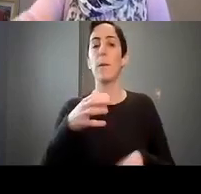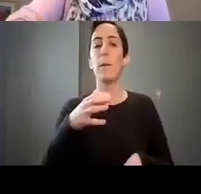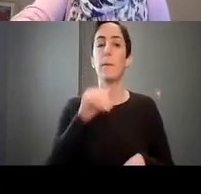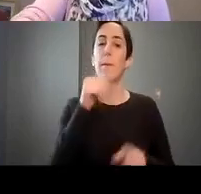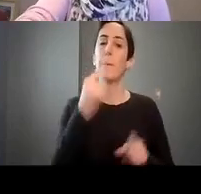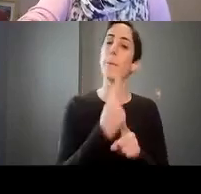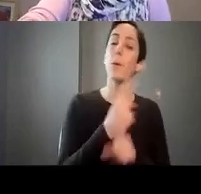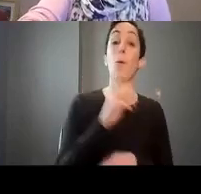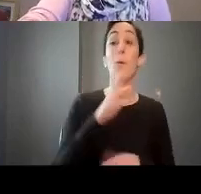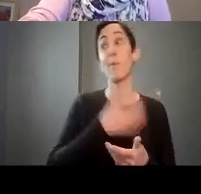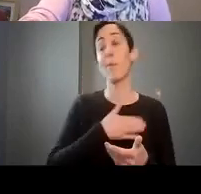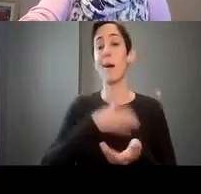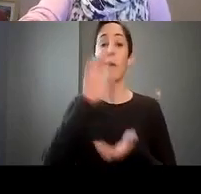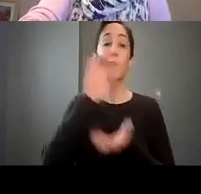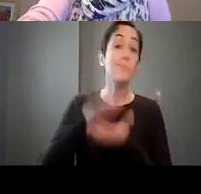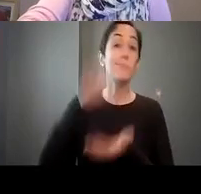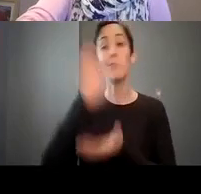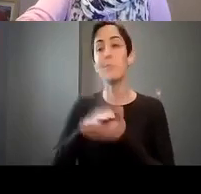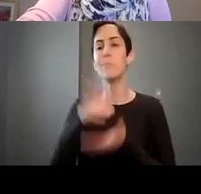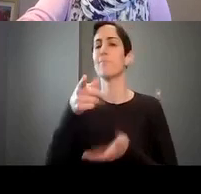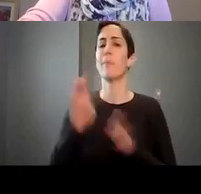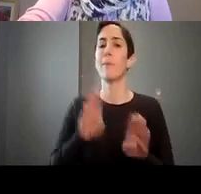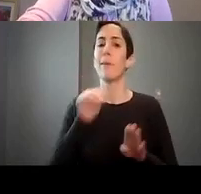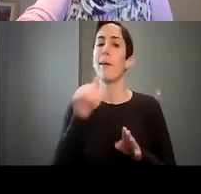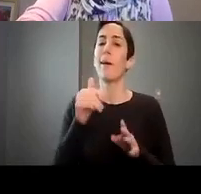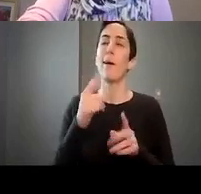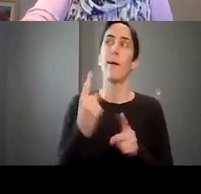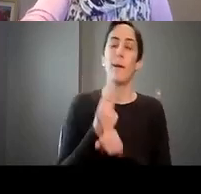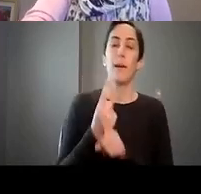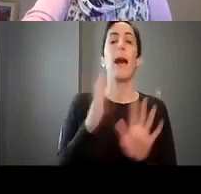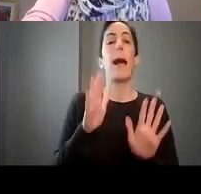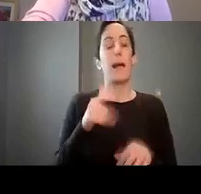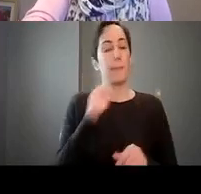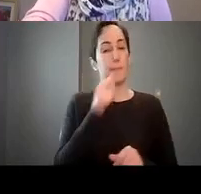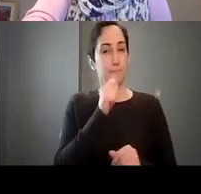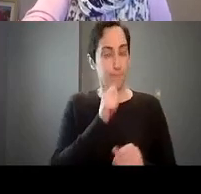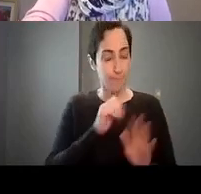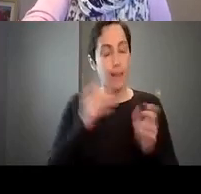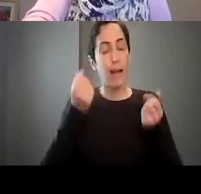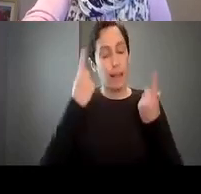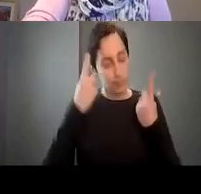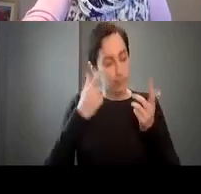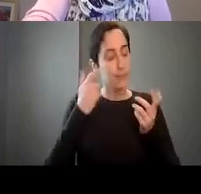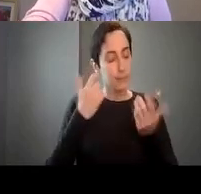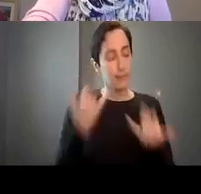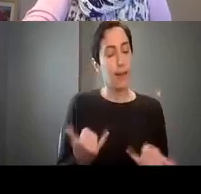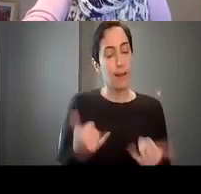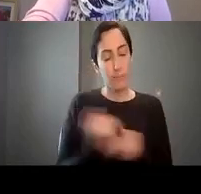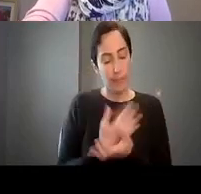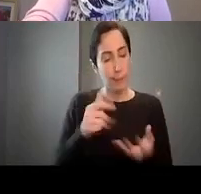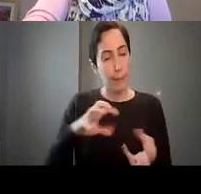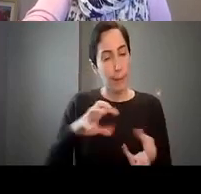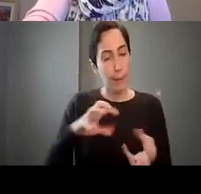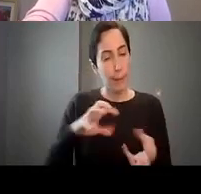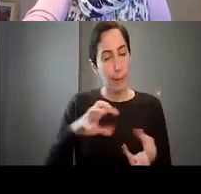This particular slide [unintelligible] [unintelligible]